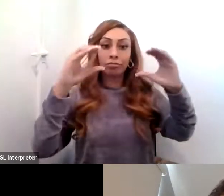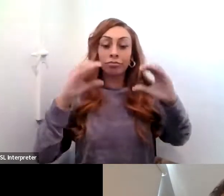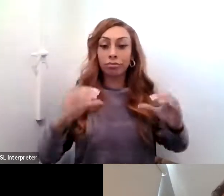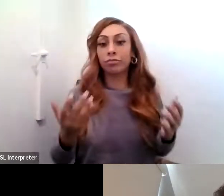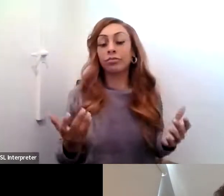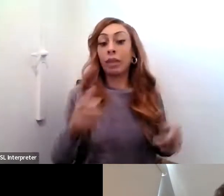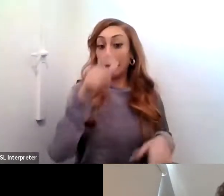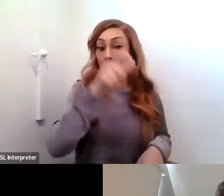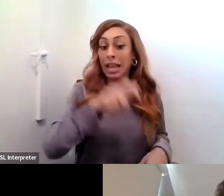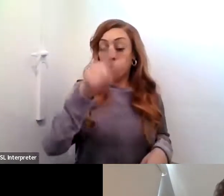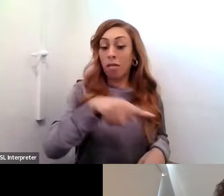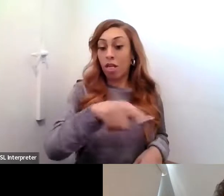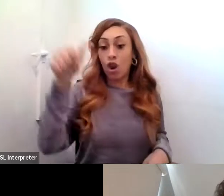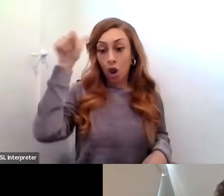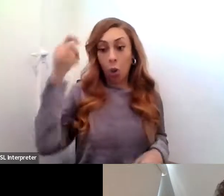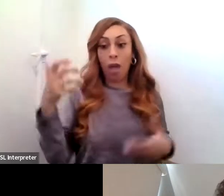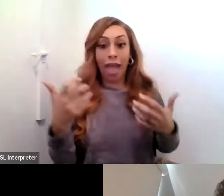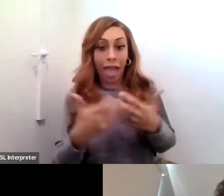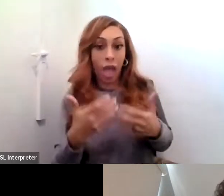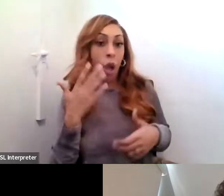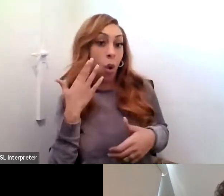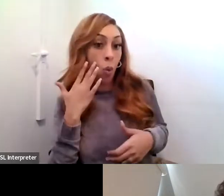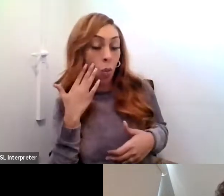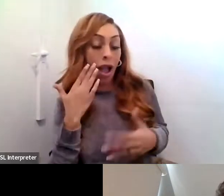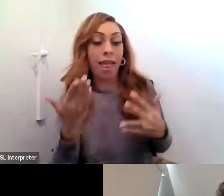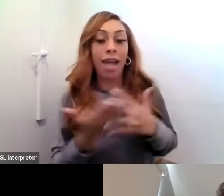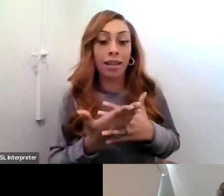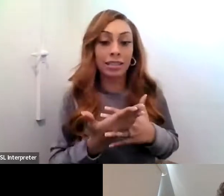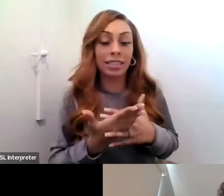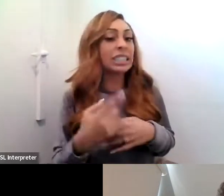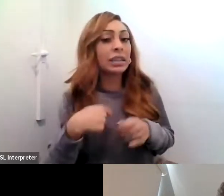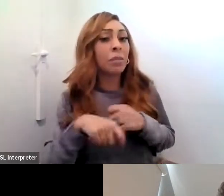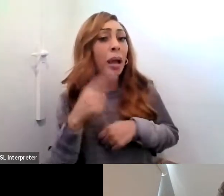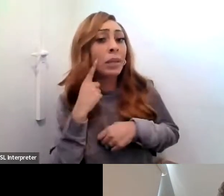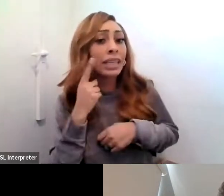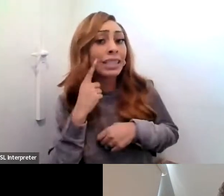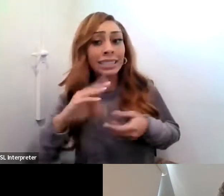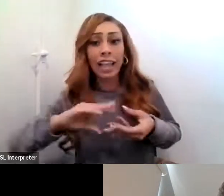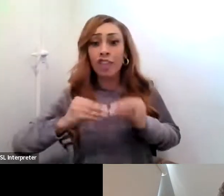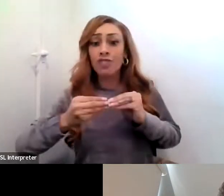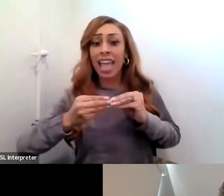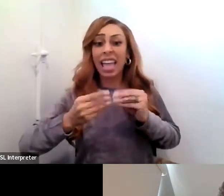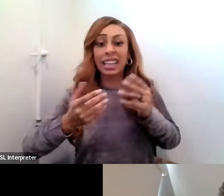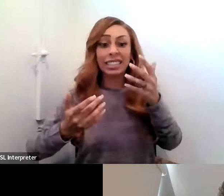Do people know how, when and where to access it? Is it easy for them to create an account, to part with their money,